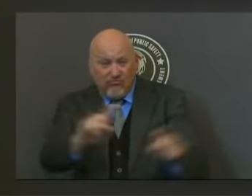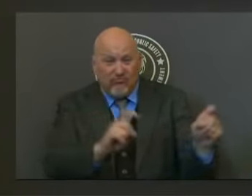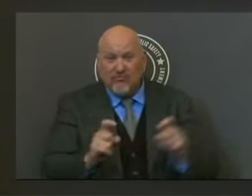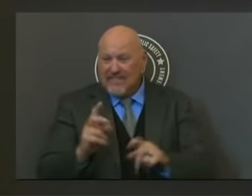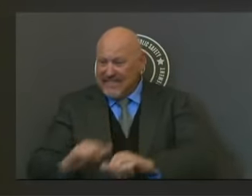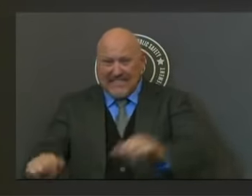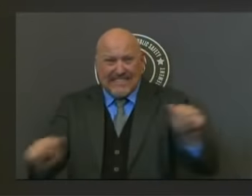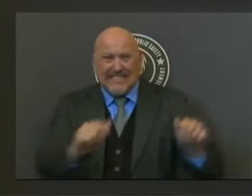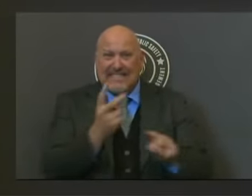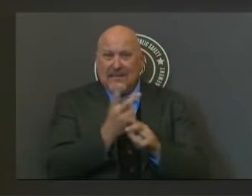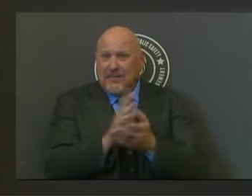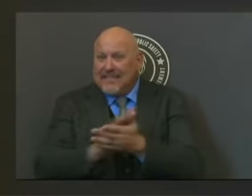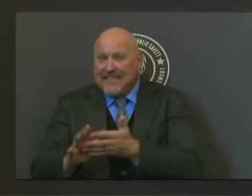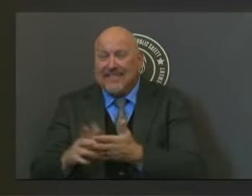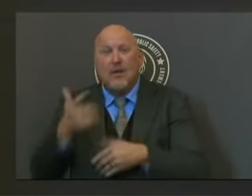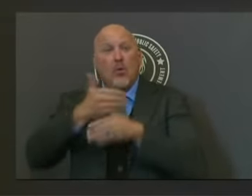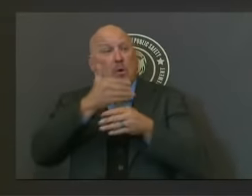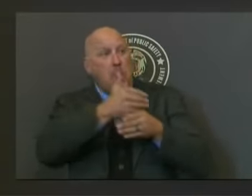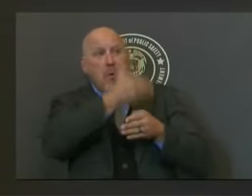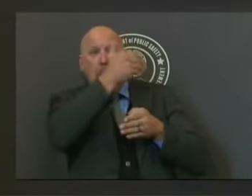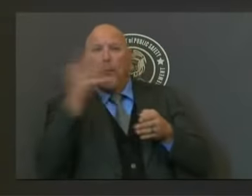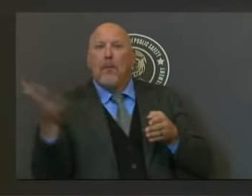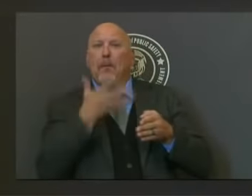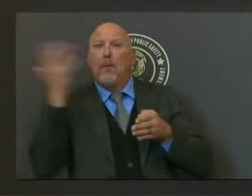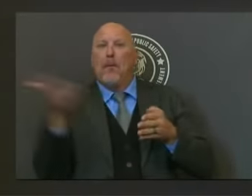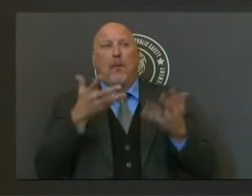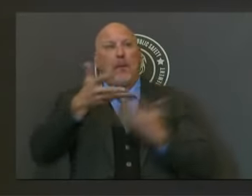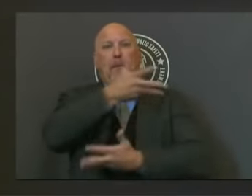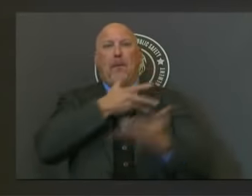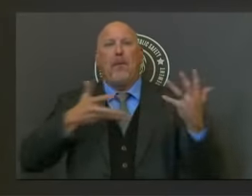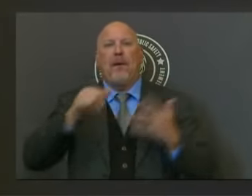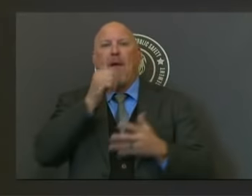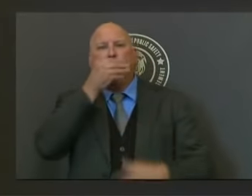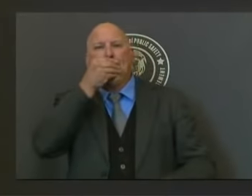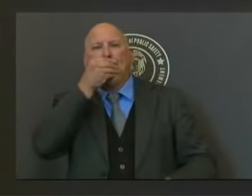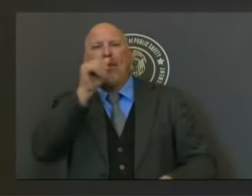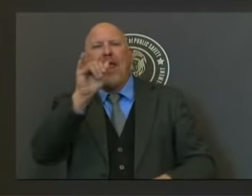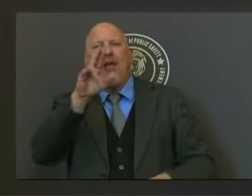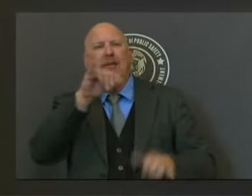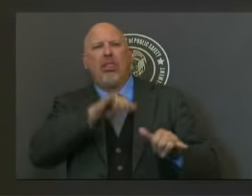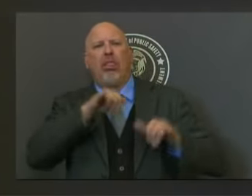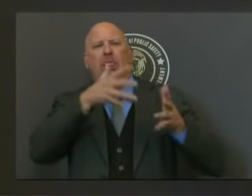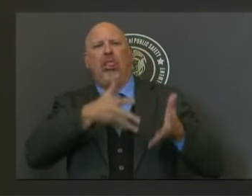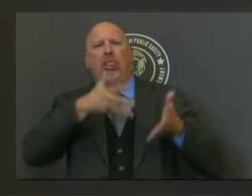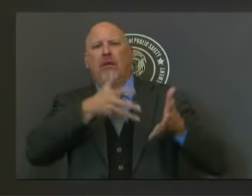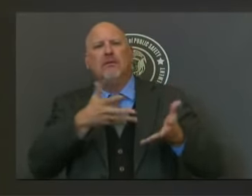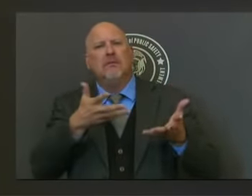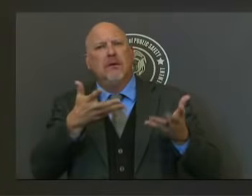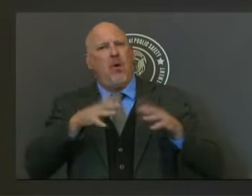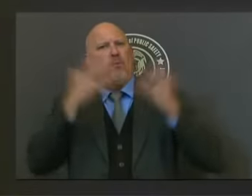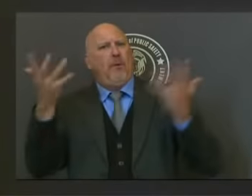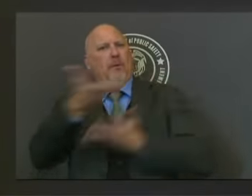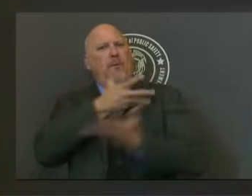health officials in our state leaders take the appropriate